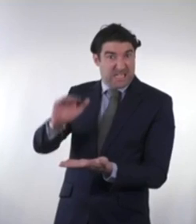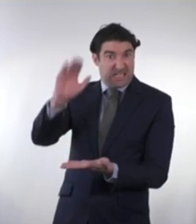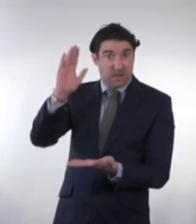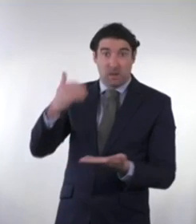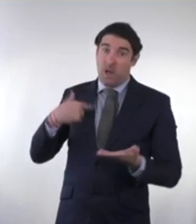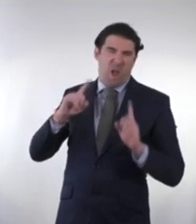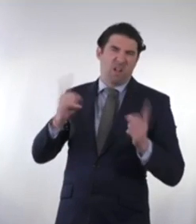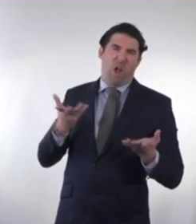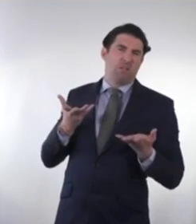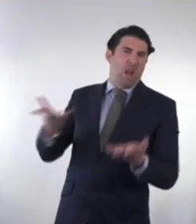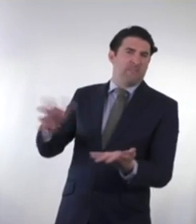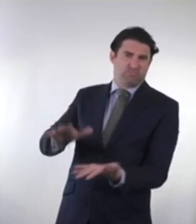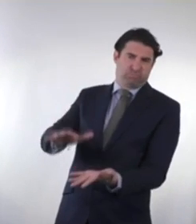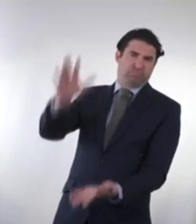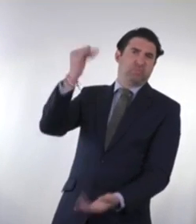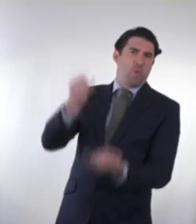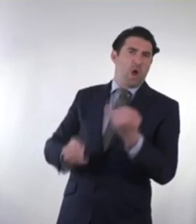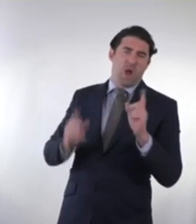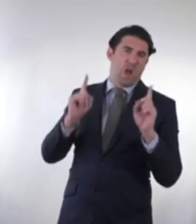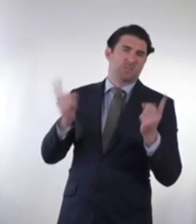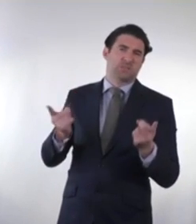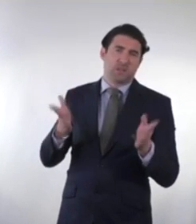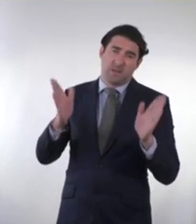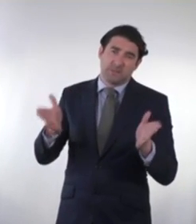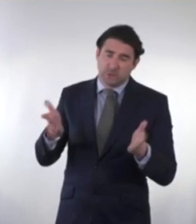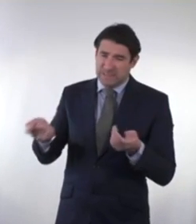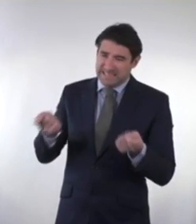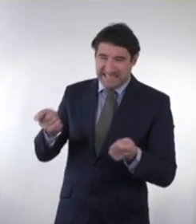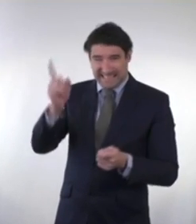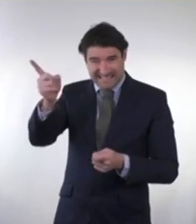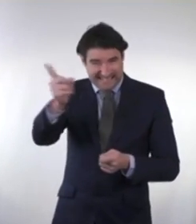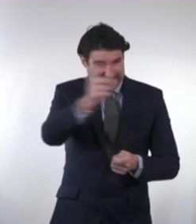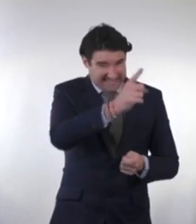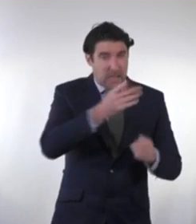and the ambition of linking up our country better. As a local MP, I feel my hon. Friend’s pain